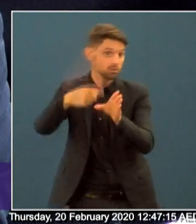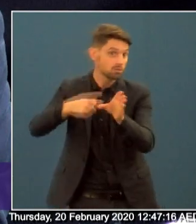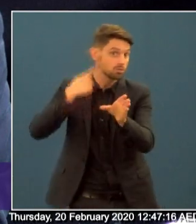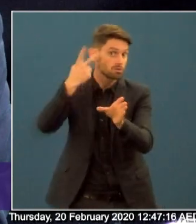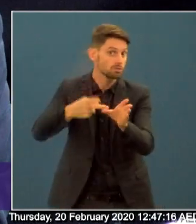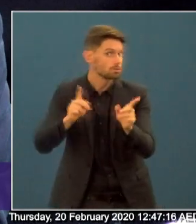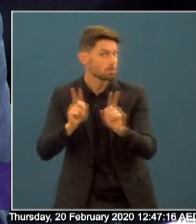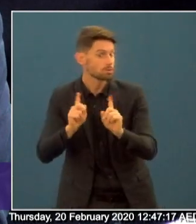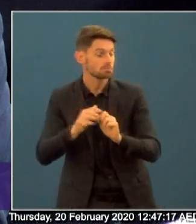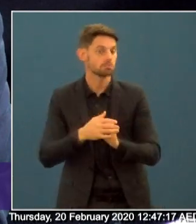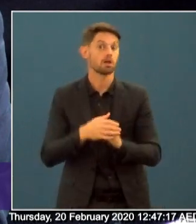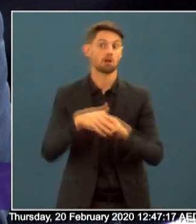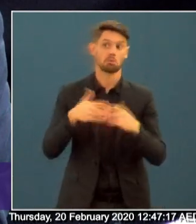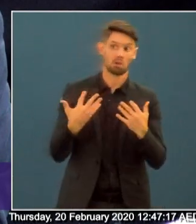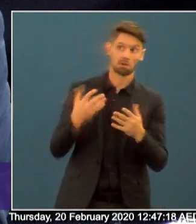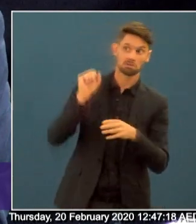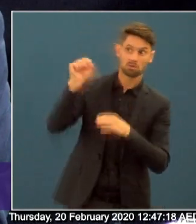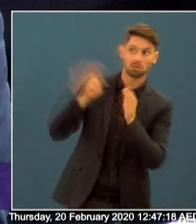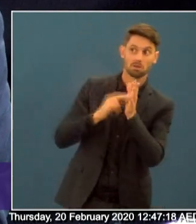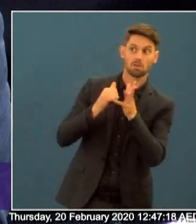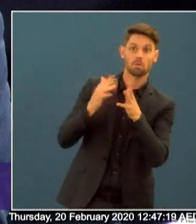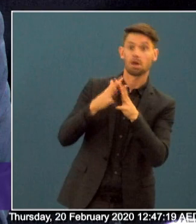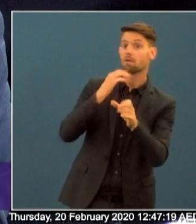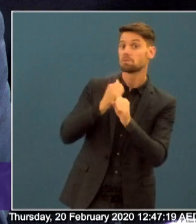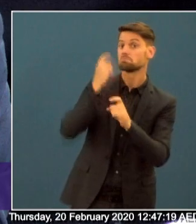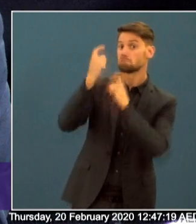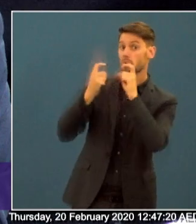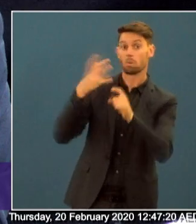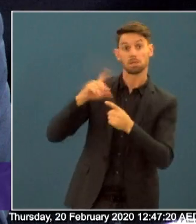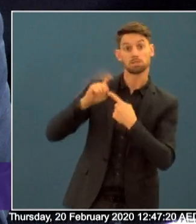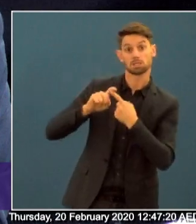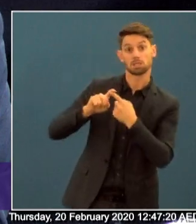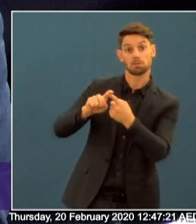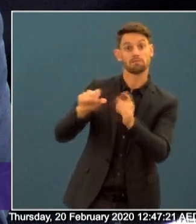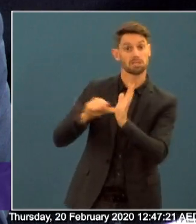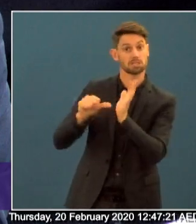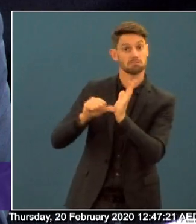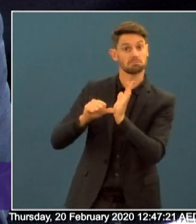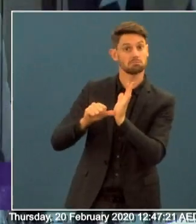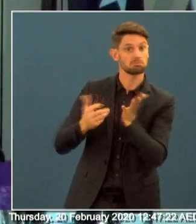they're very happy to continue their half—funding for the initiative. That's very promising.